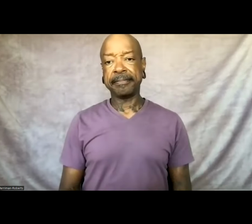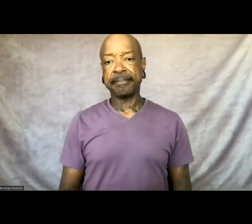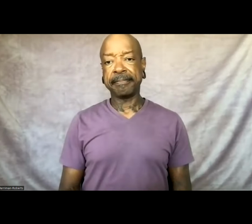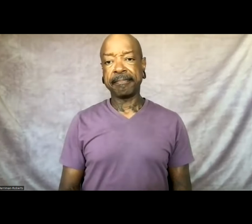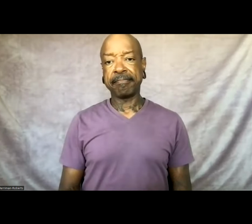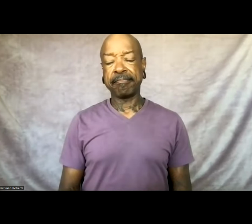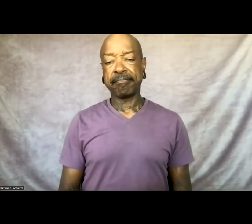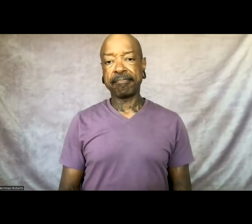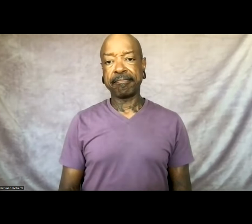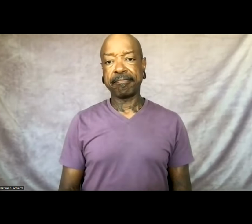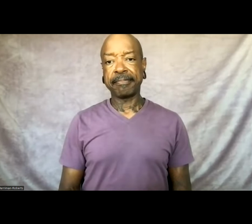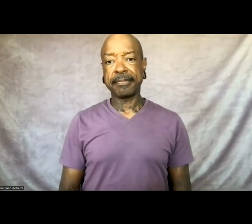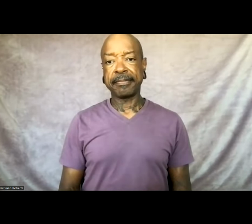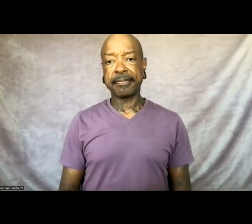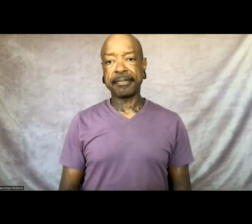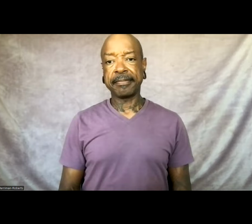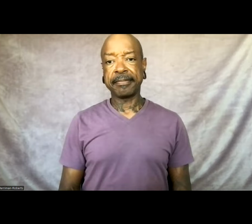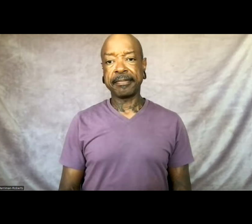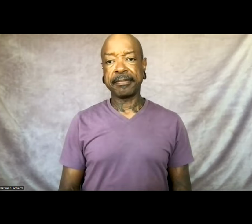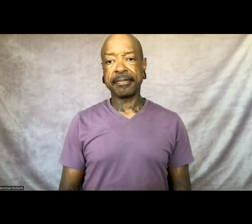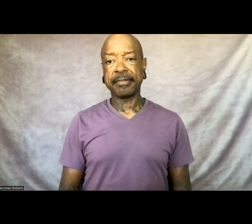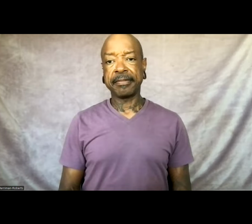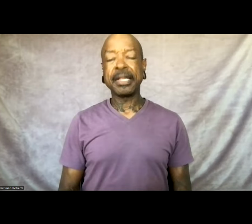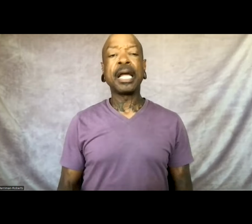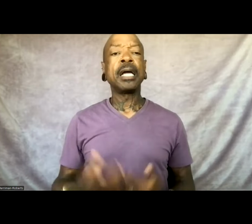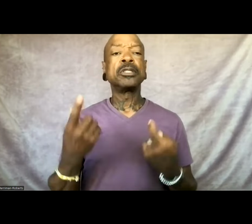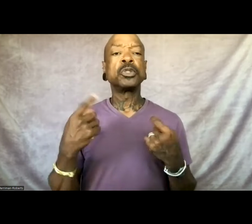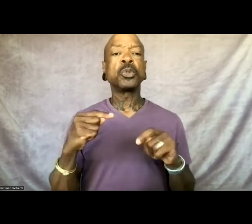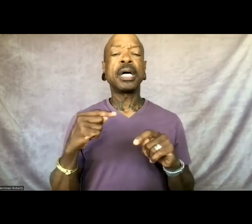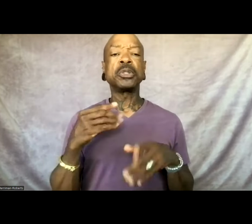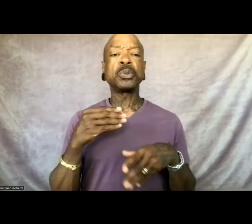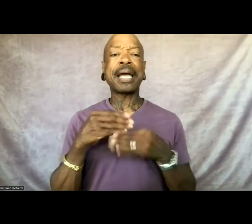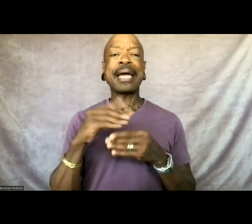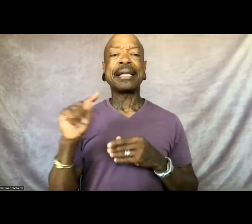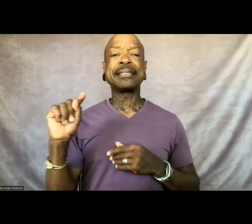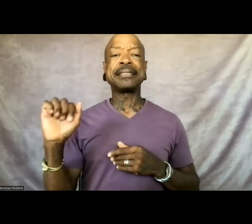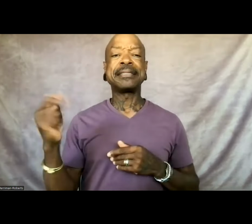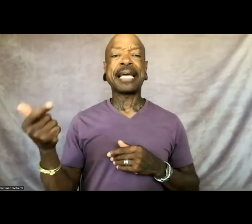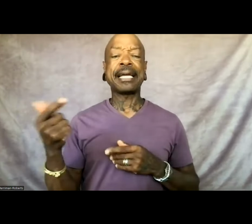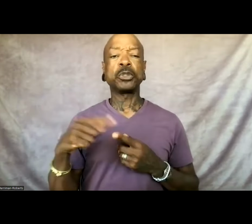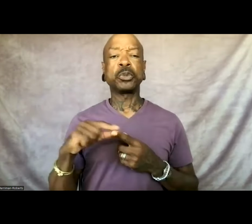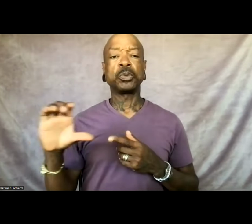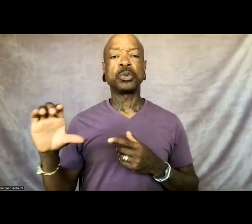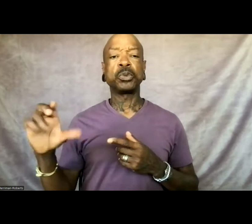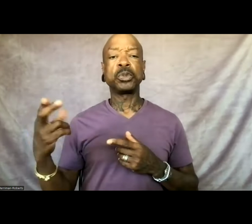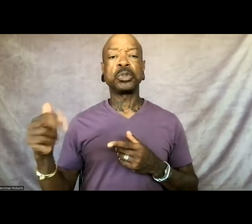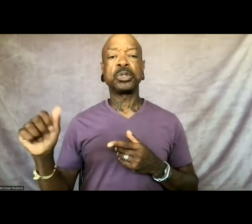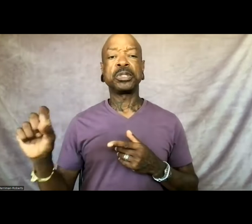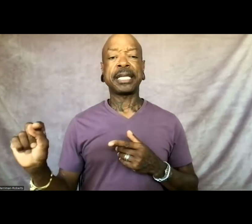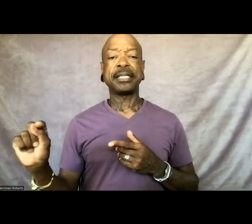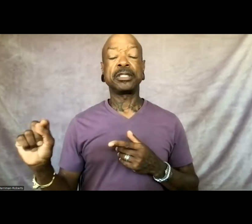. There is Alfred twu who is in Alameda county. And I'm